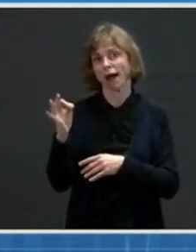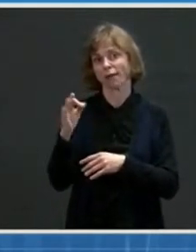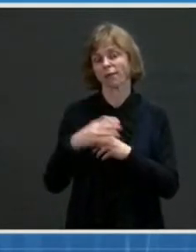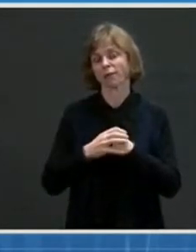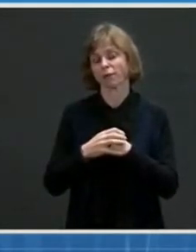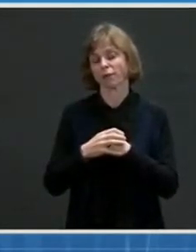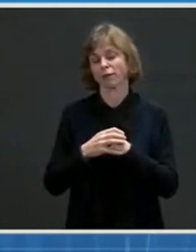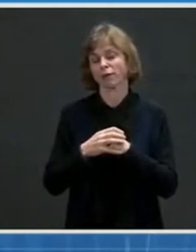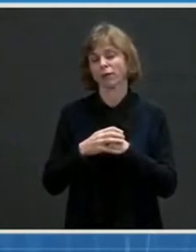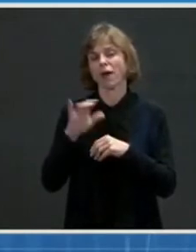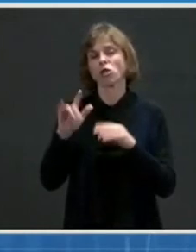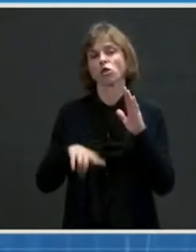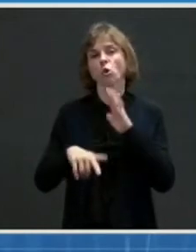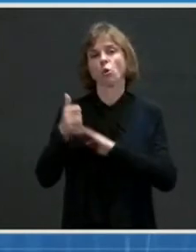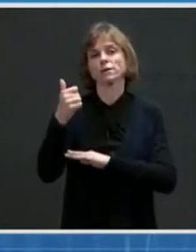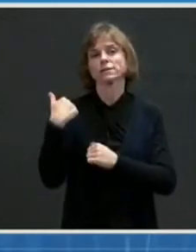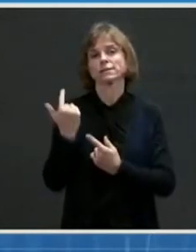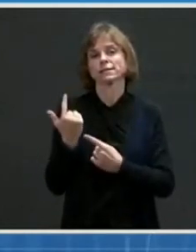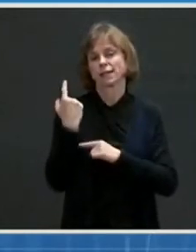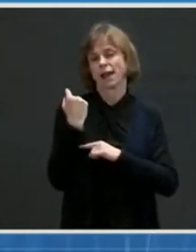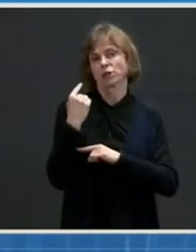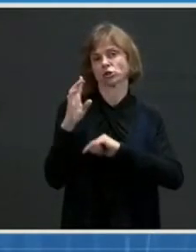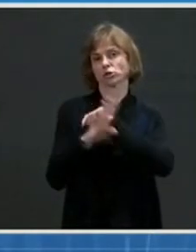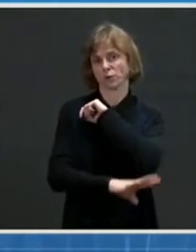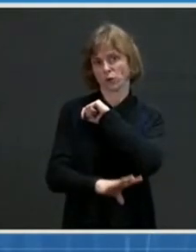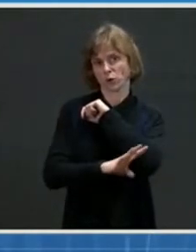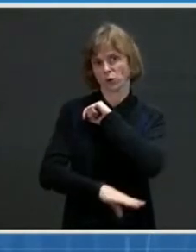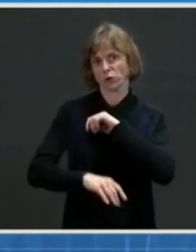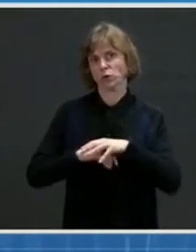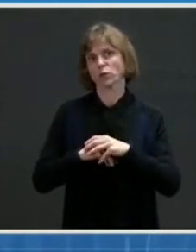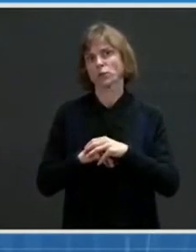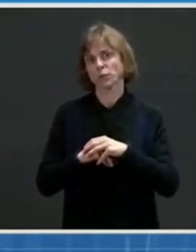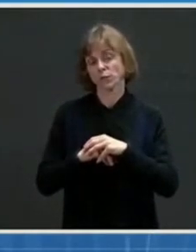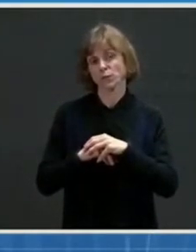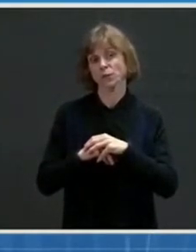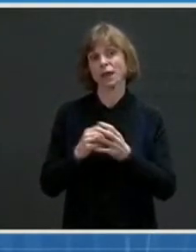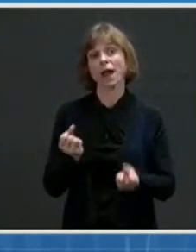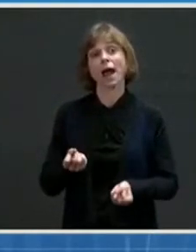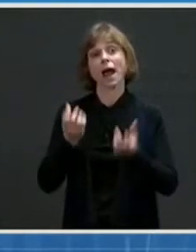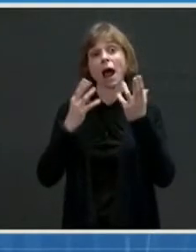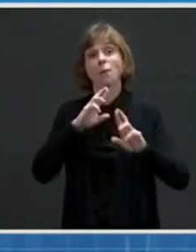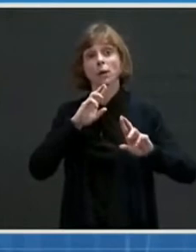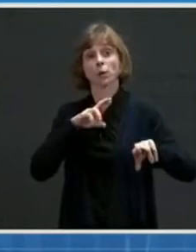AVERAGE ON JANUARY 9. THE LOWEST THE SEVEN-DAY AVERAGE IN HOSPITAL ADMISSIONS SINCE LAST